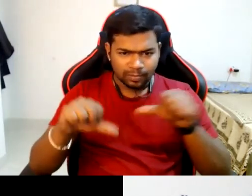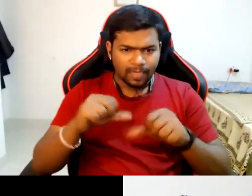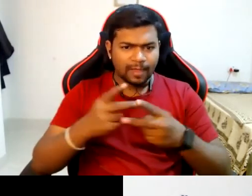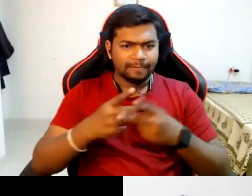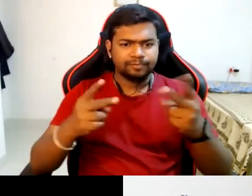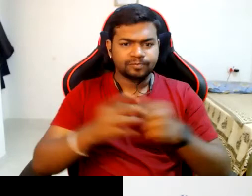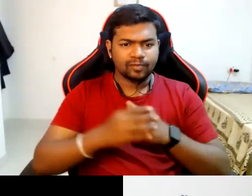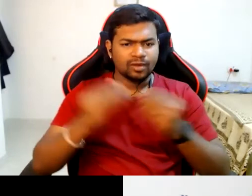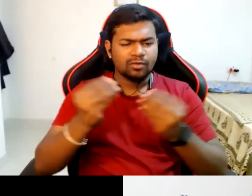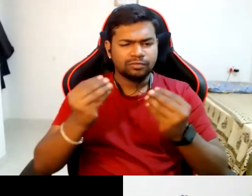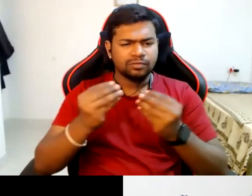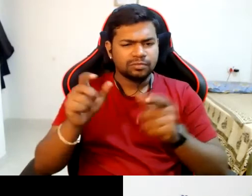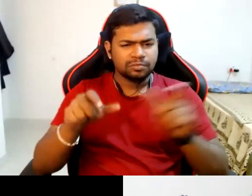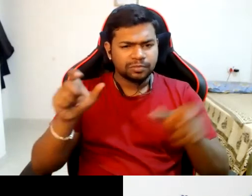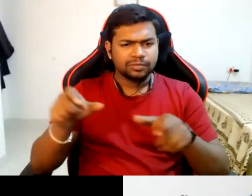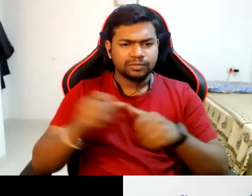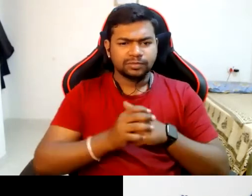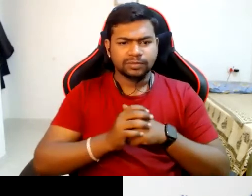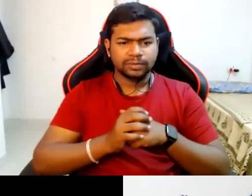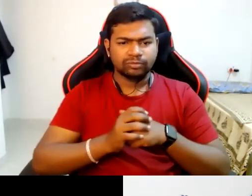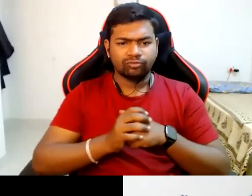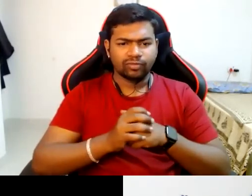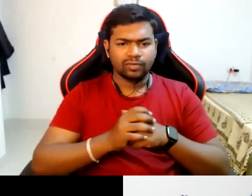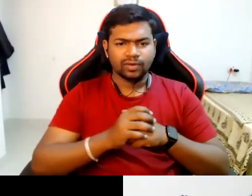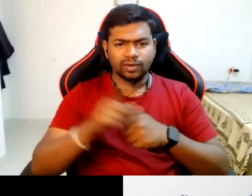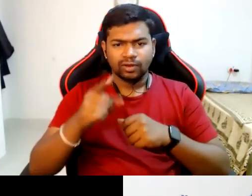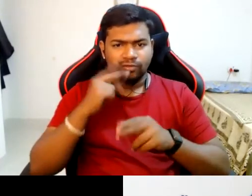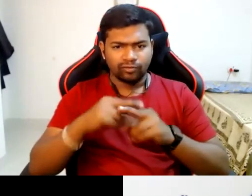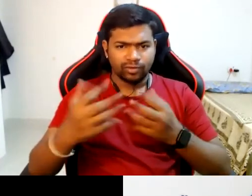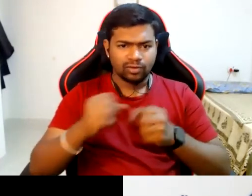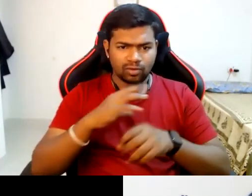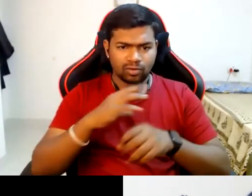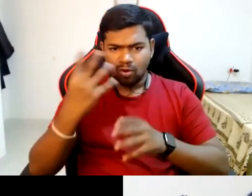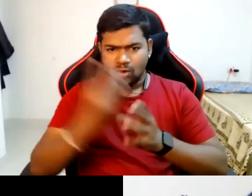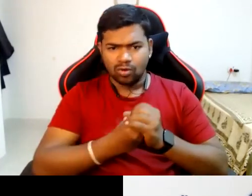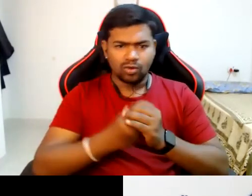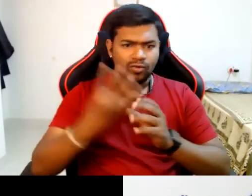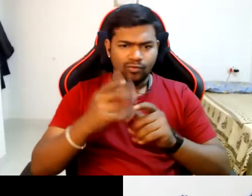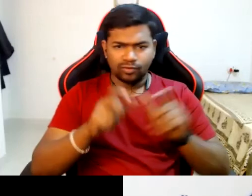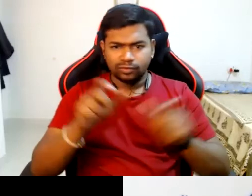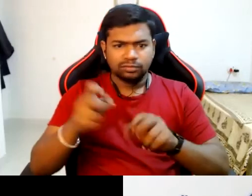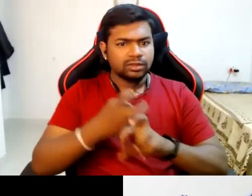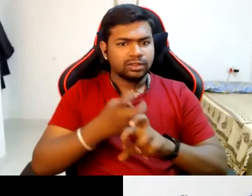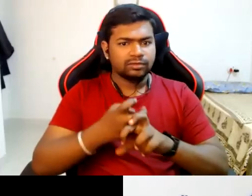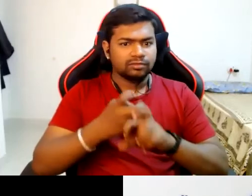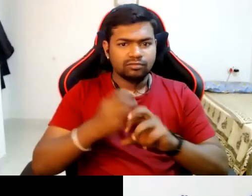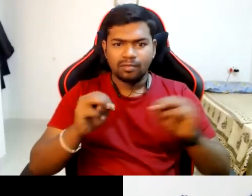you know, do that, when you take all four subjects anyway, become so difficult to manage with.